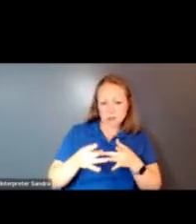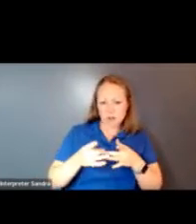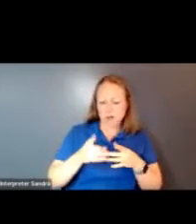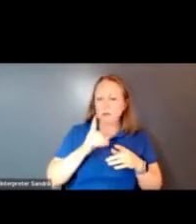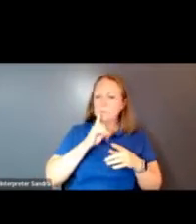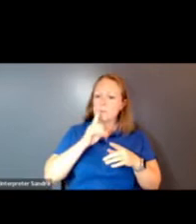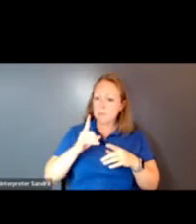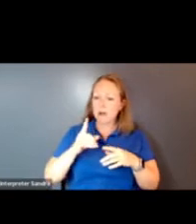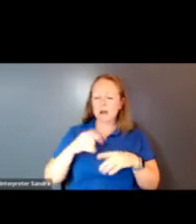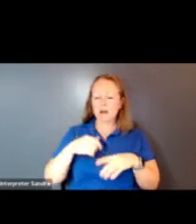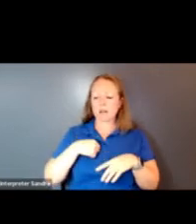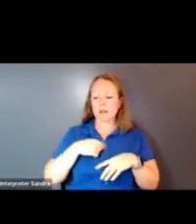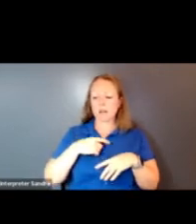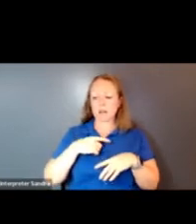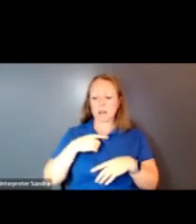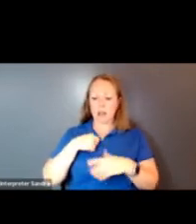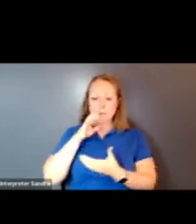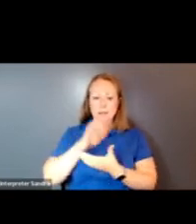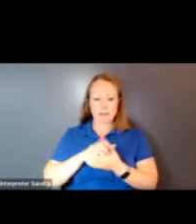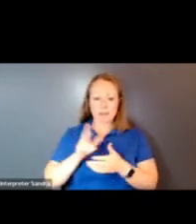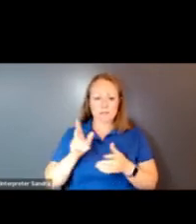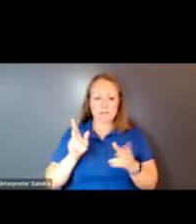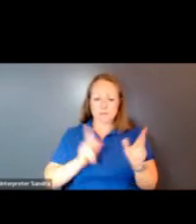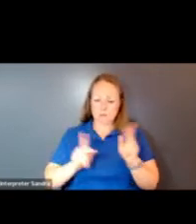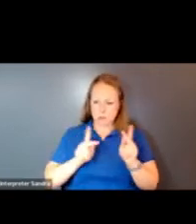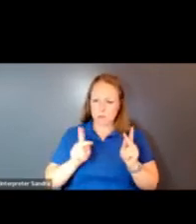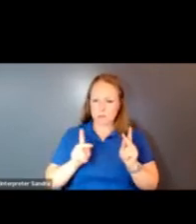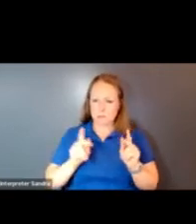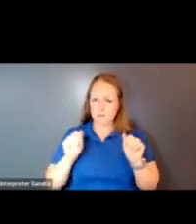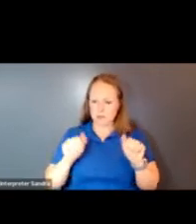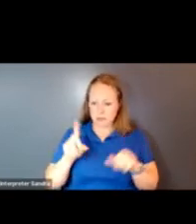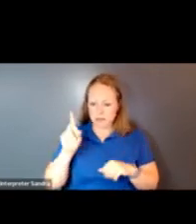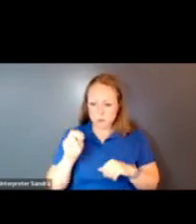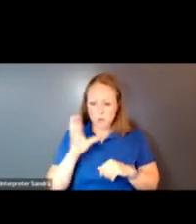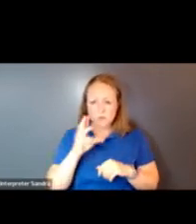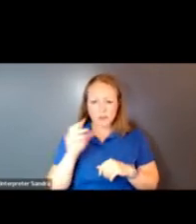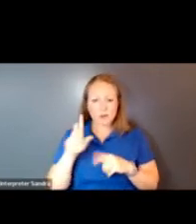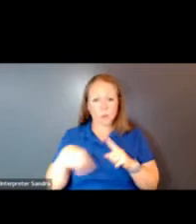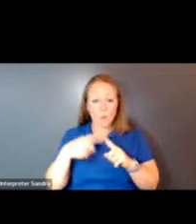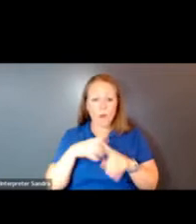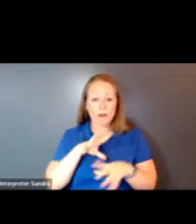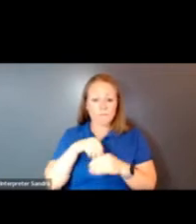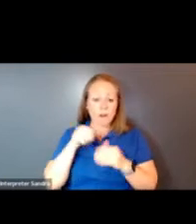when they do. And they as I said, they have been around it